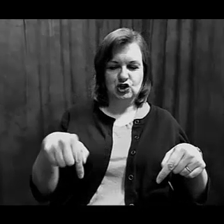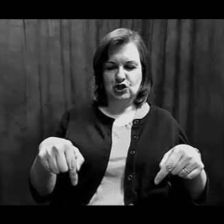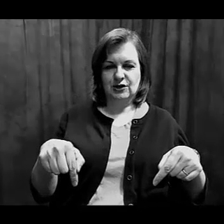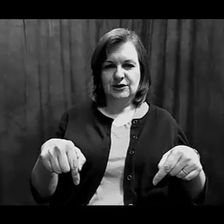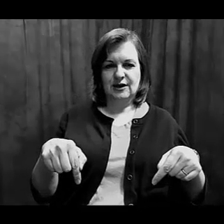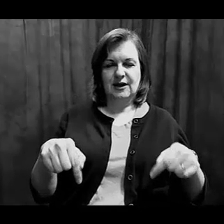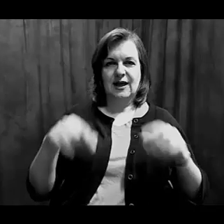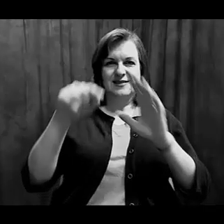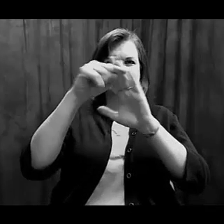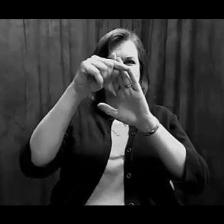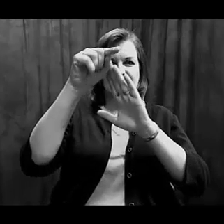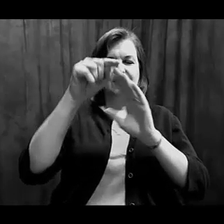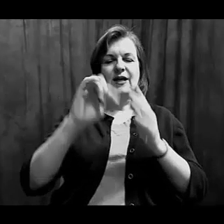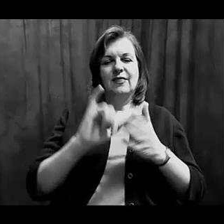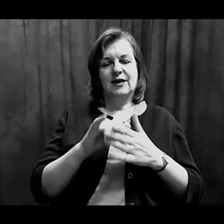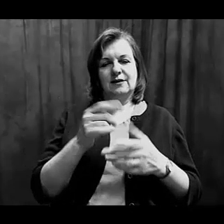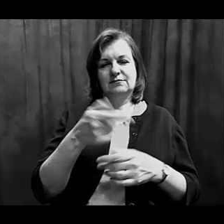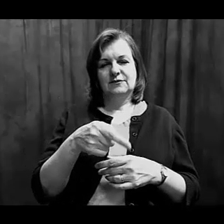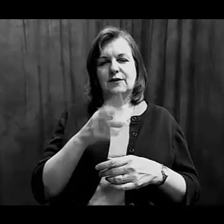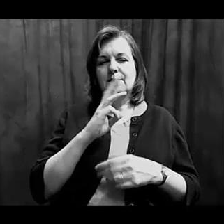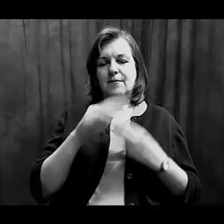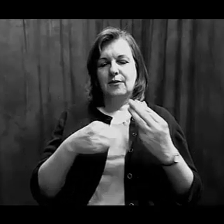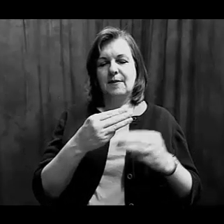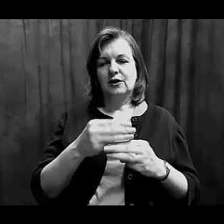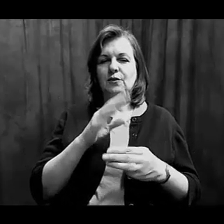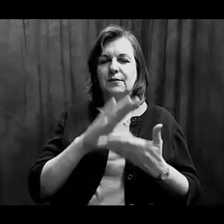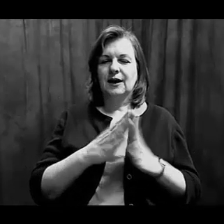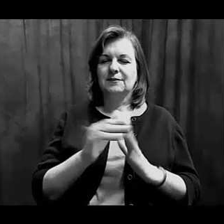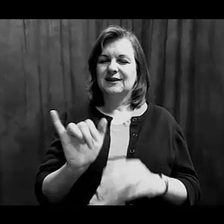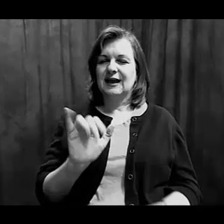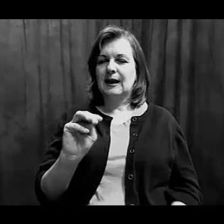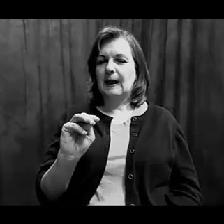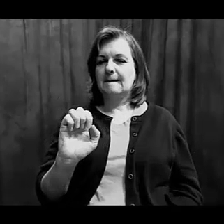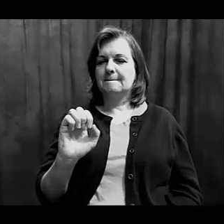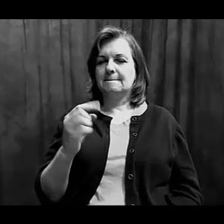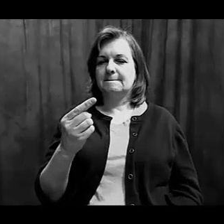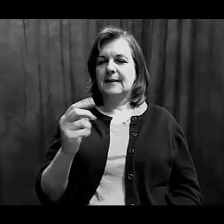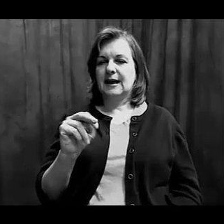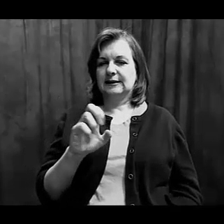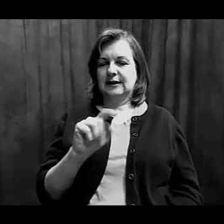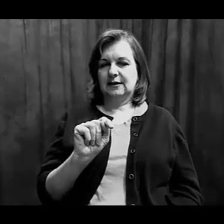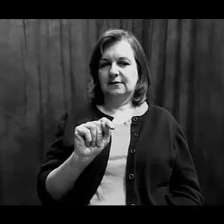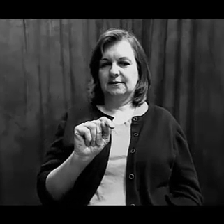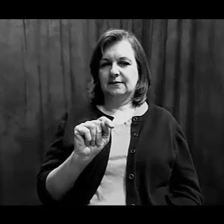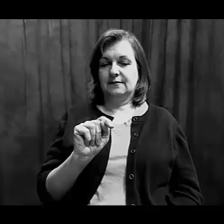turns these guys into a little magnet and when we look at this in biology we're very interested in how water will then behave